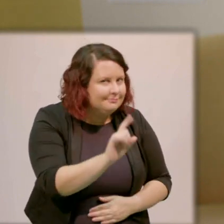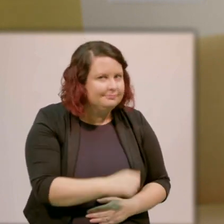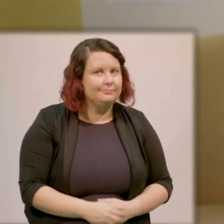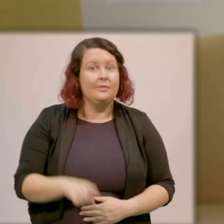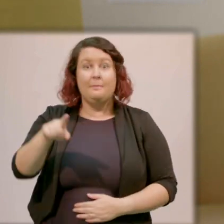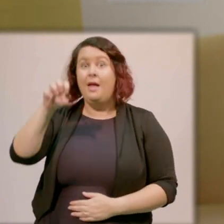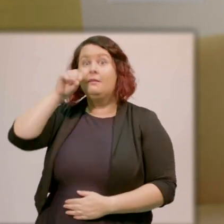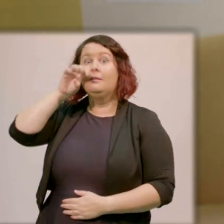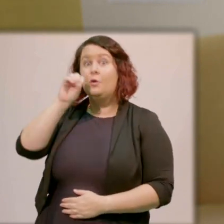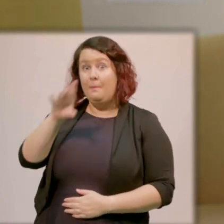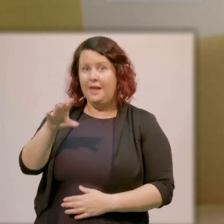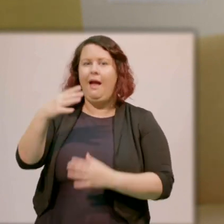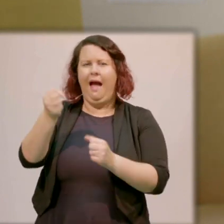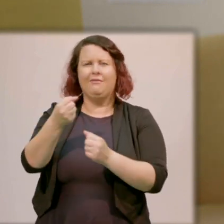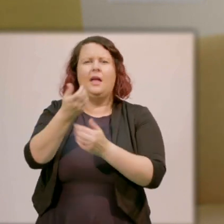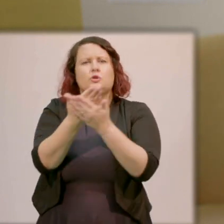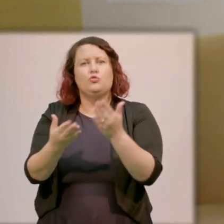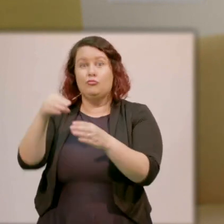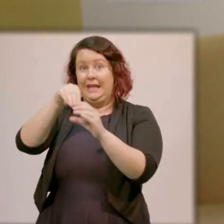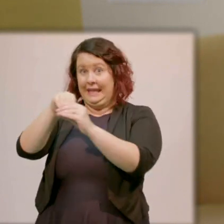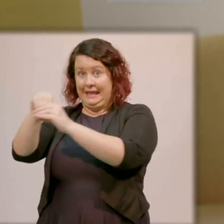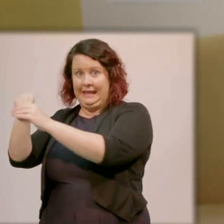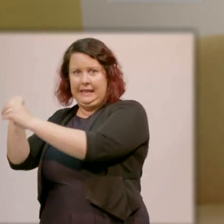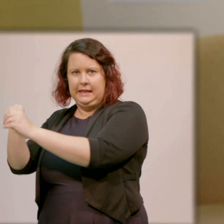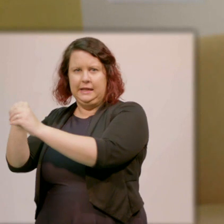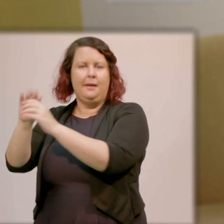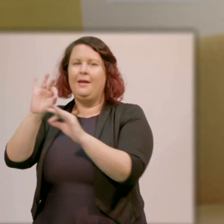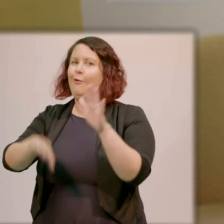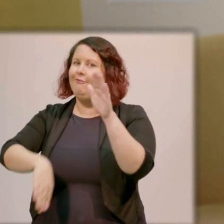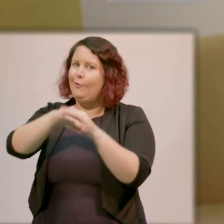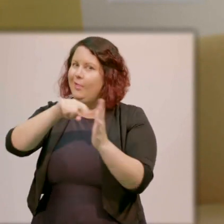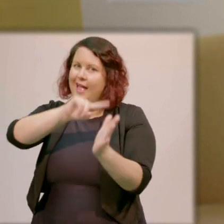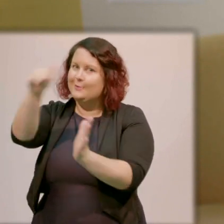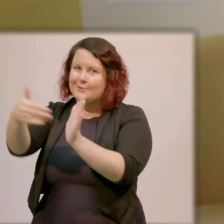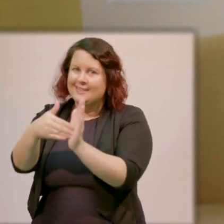It's not a story, as such. The comic strip follows part of the narrative structure.